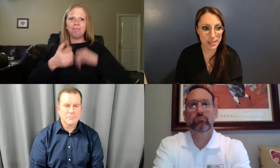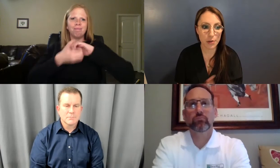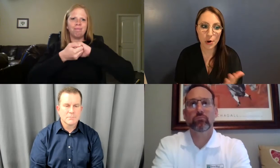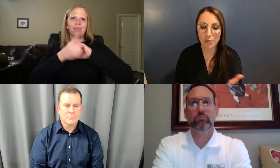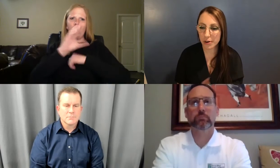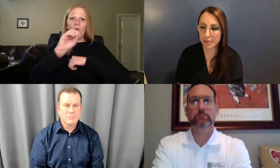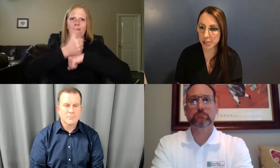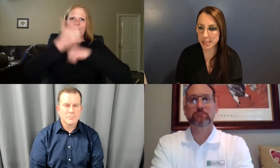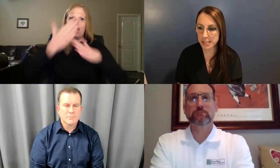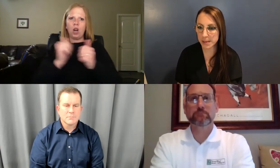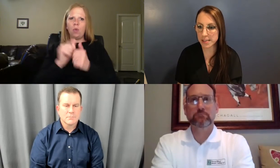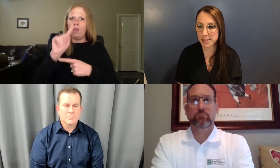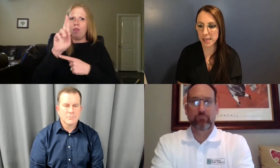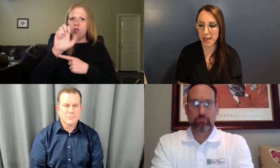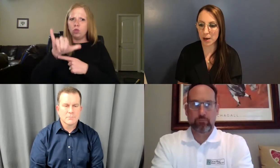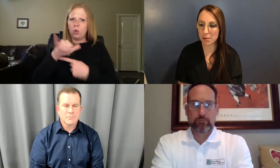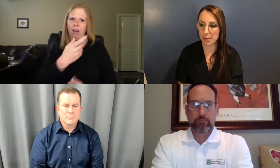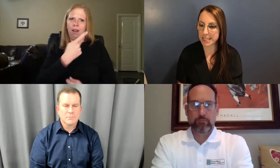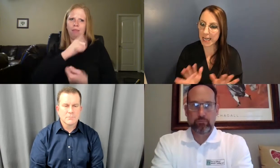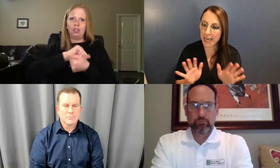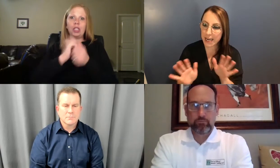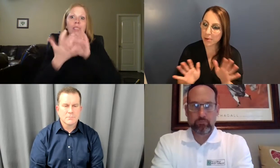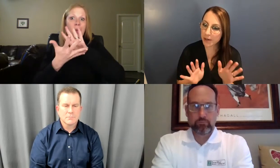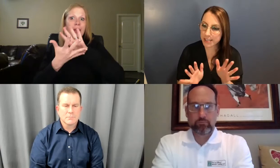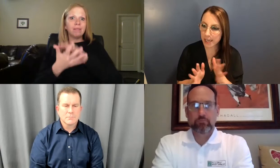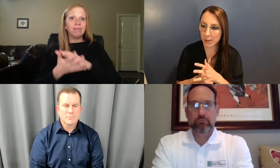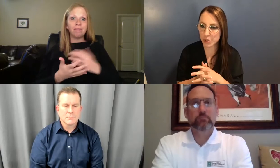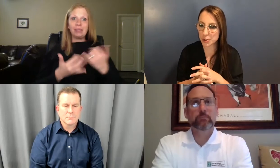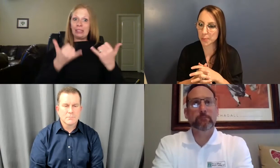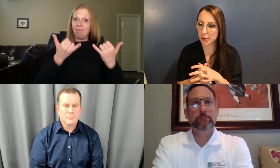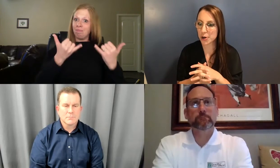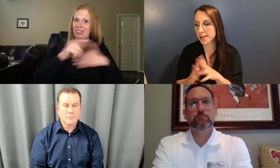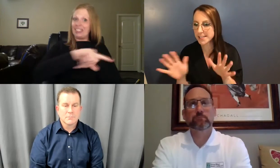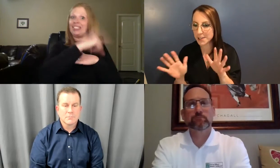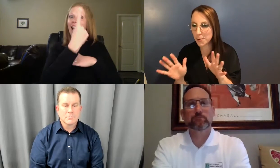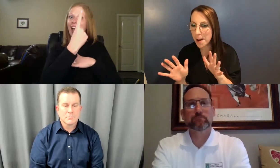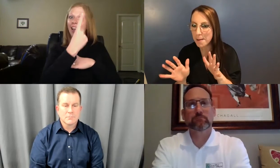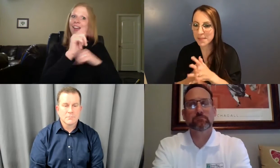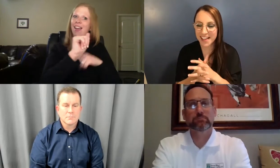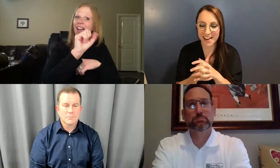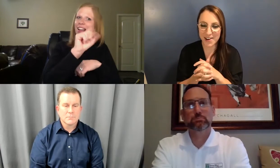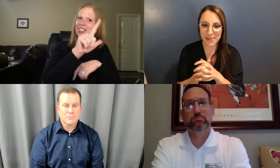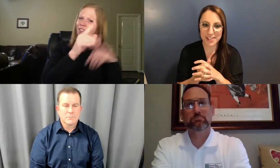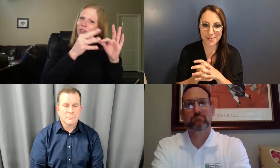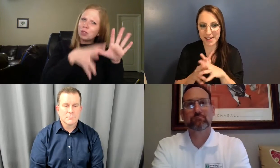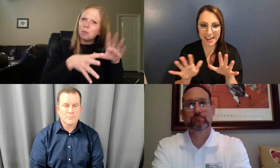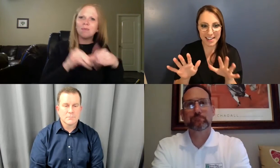He's the other co-founder of Adjacent Space. By day, I'm an American sign language interpreter and the stay-at-home mom, but also by night,